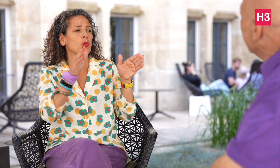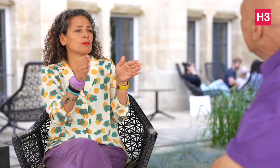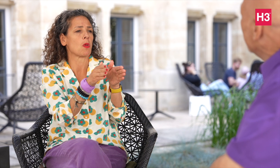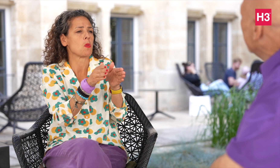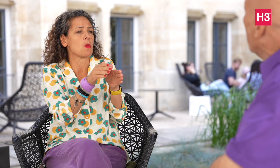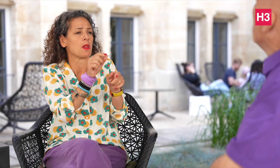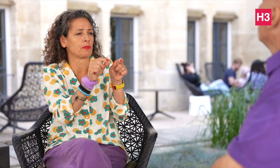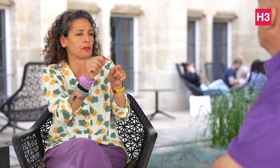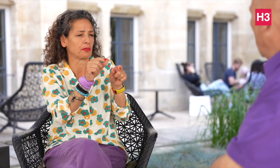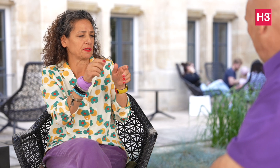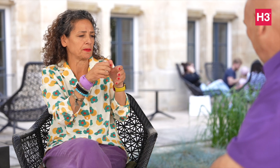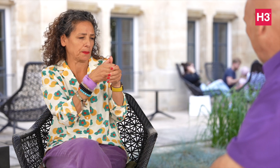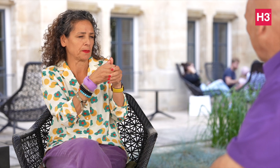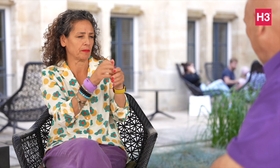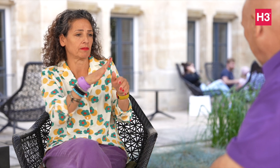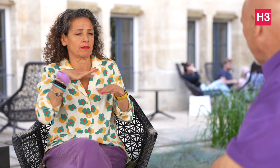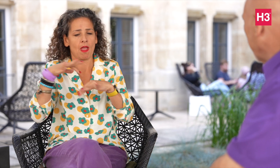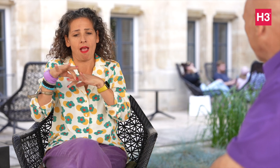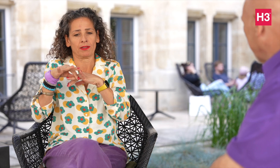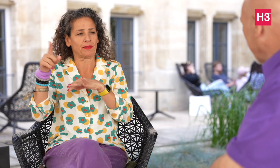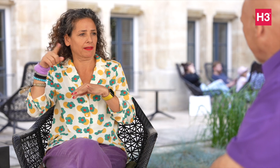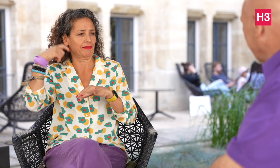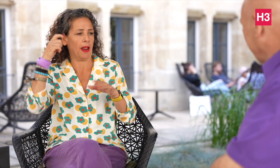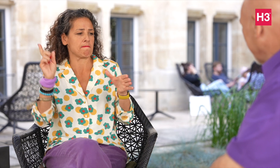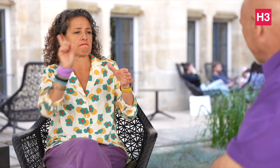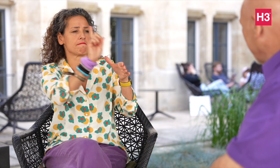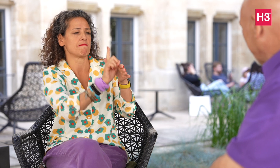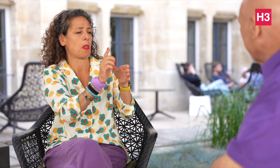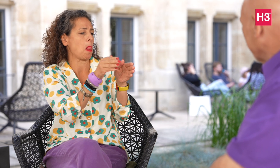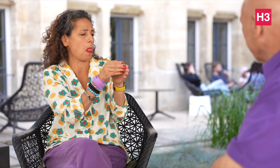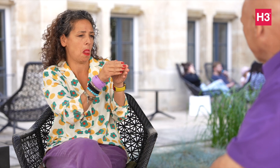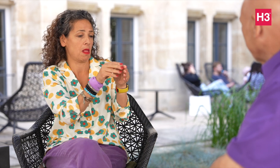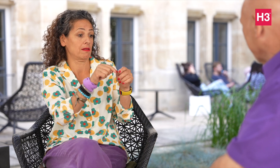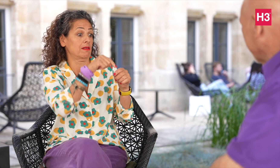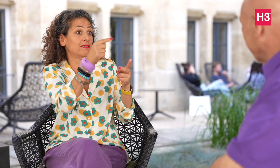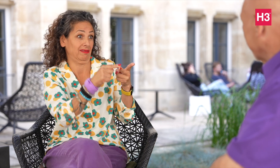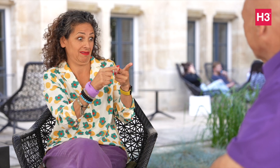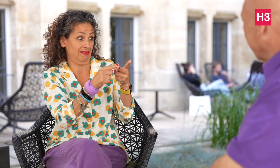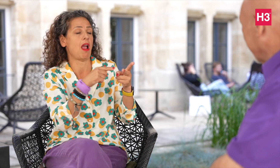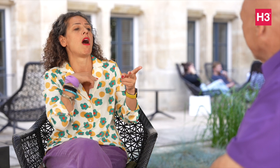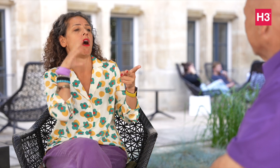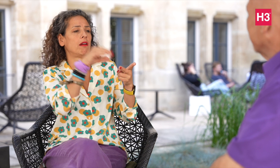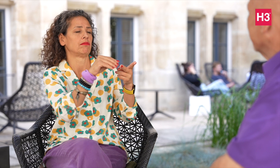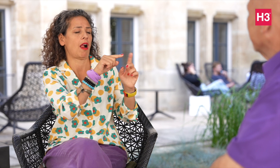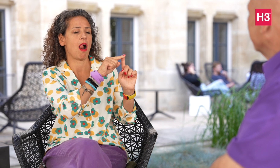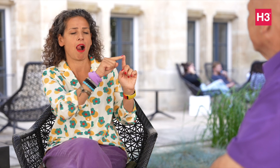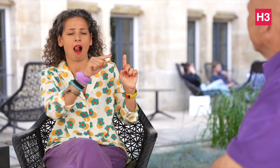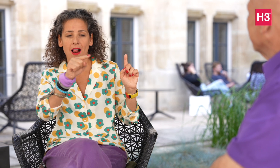It was still small back then — not many movies, not many people. My husband attended, but I wasn’t there. After that, I became a regular.